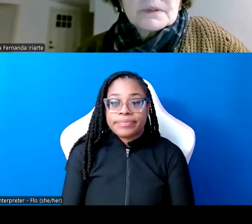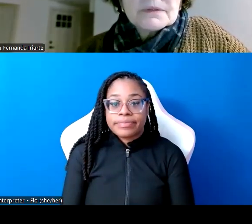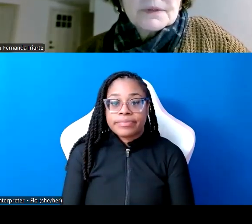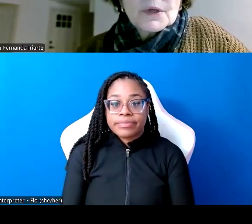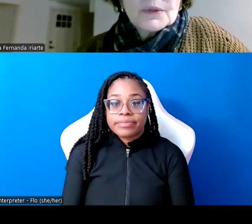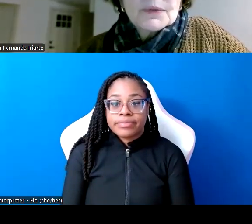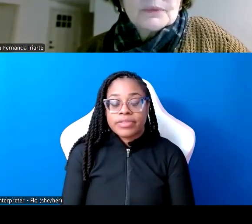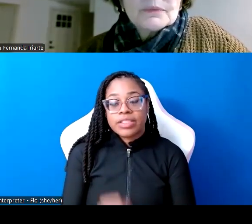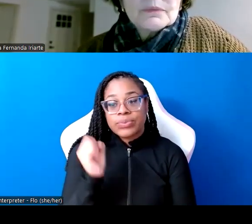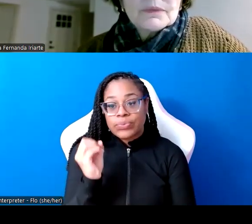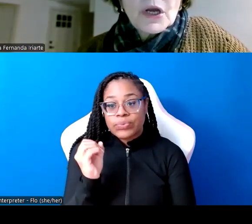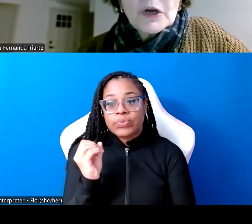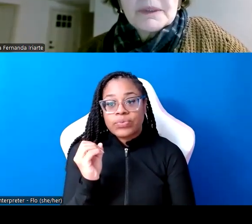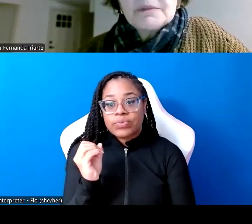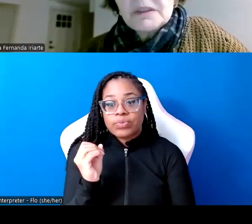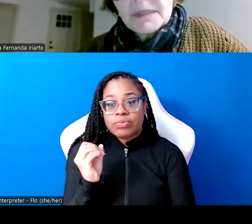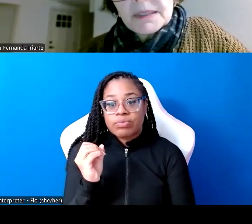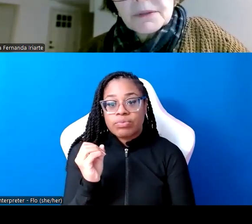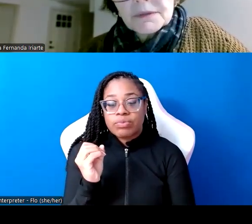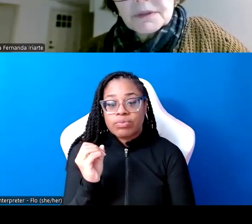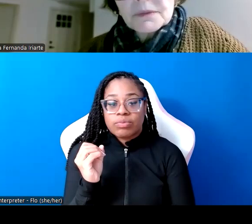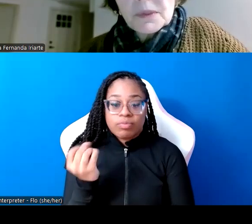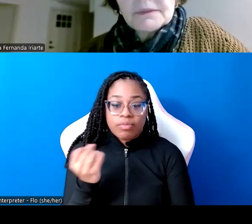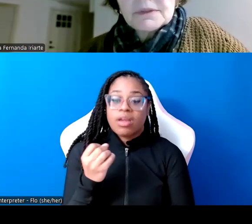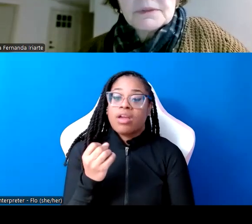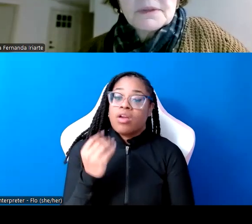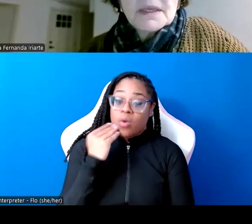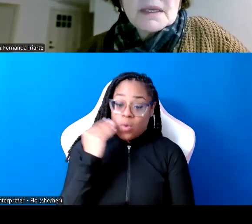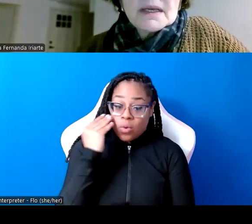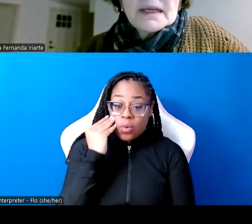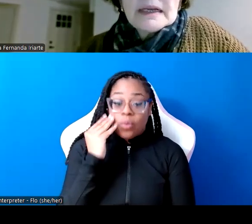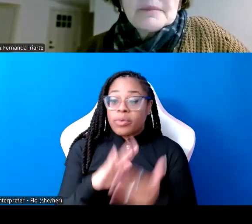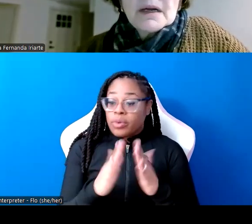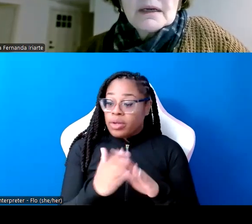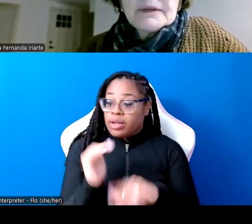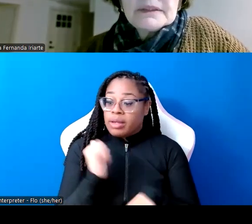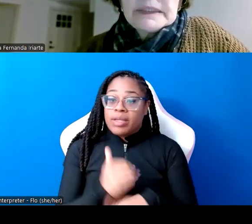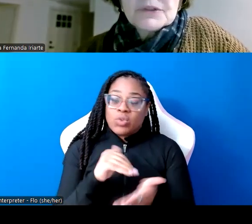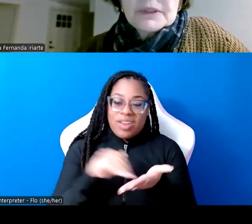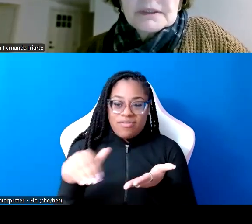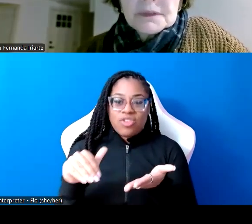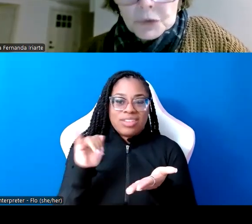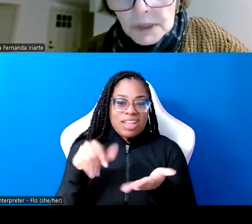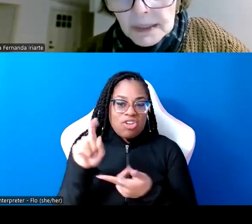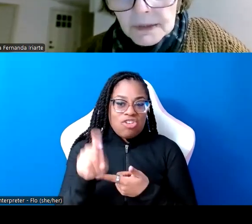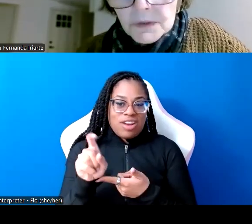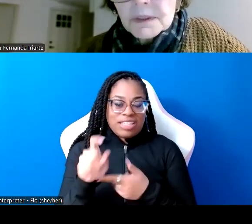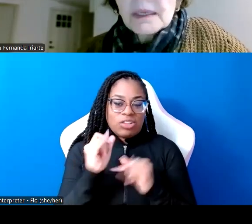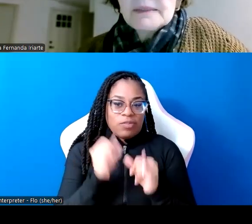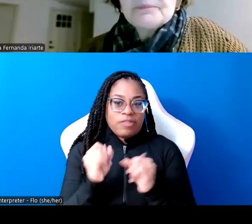So the Home and Community-Based Services waivers, are the needs are individualized.